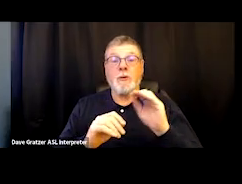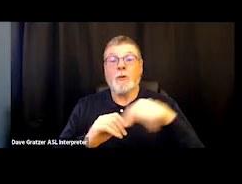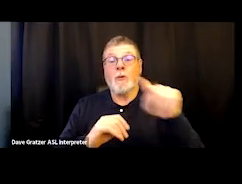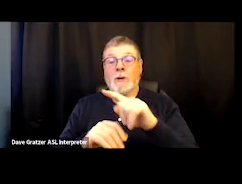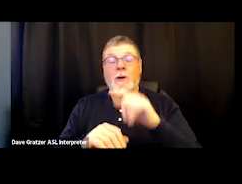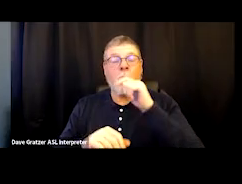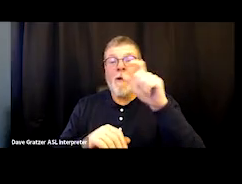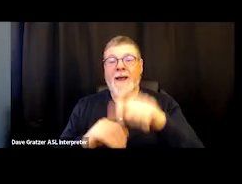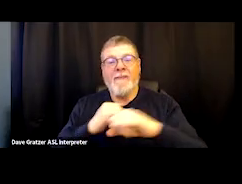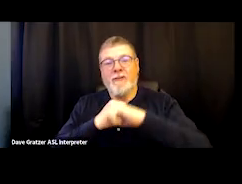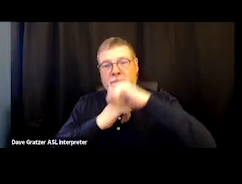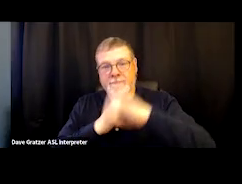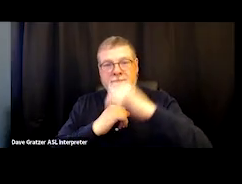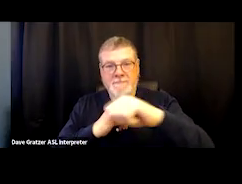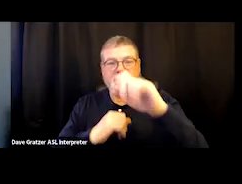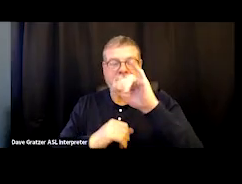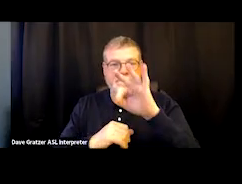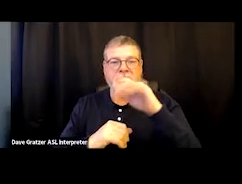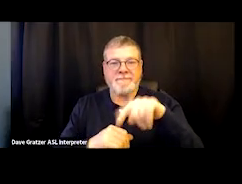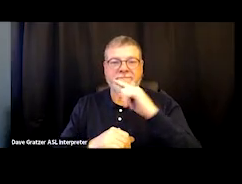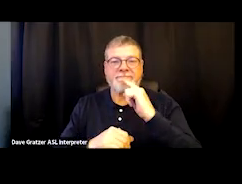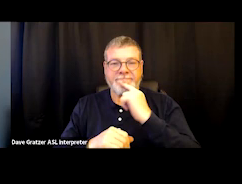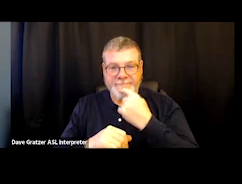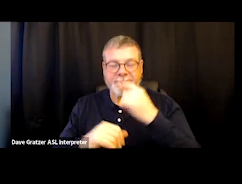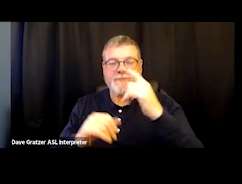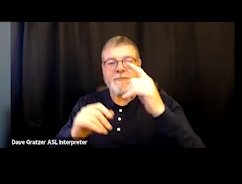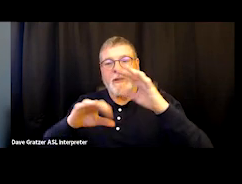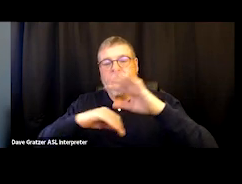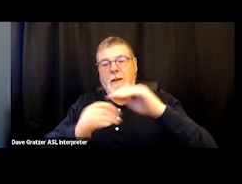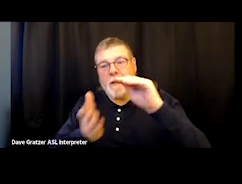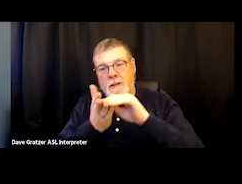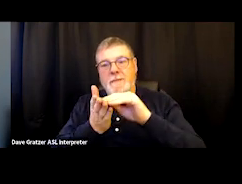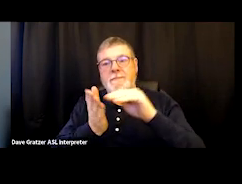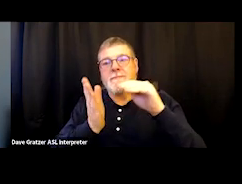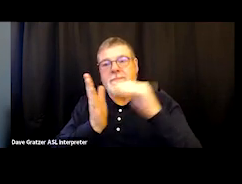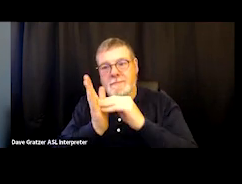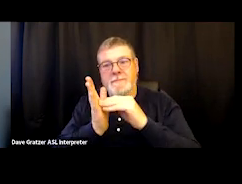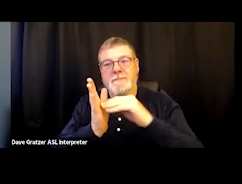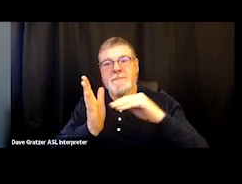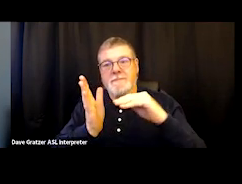doesn't seem as daunting if you're kind of slowly putting information in there after each meeting with the applicant.